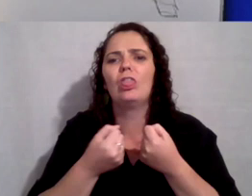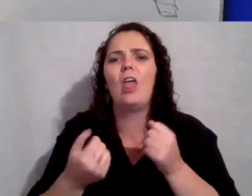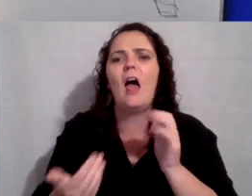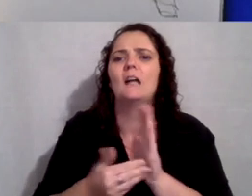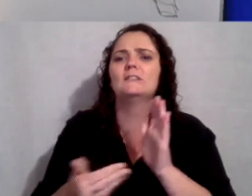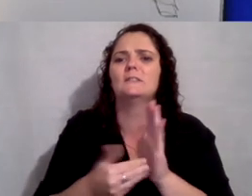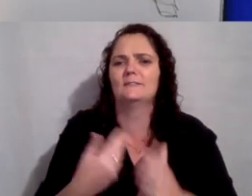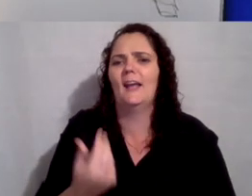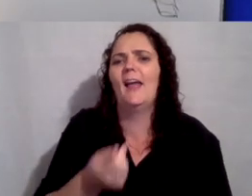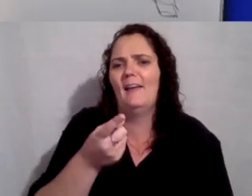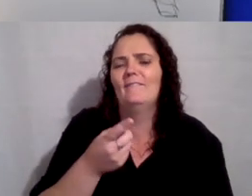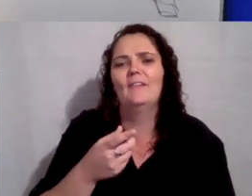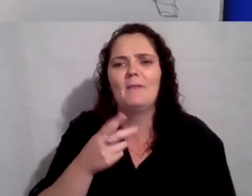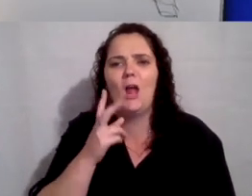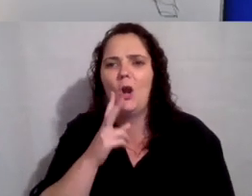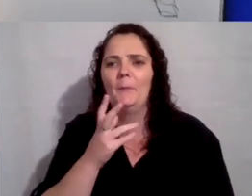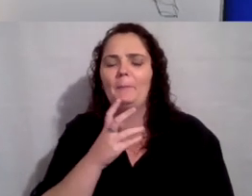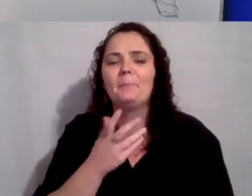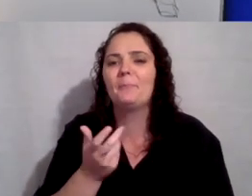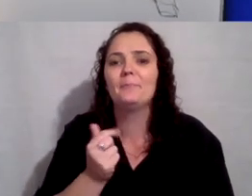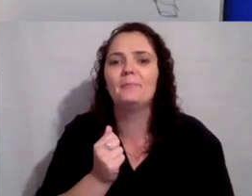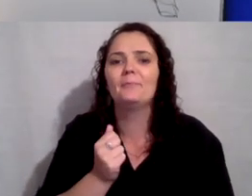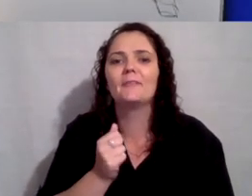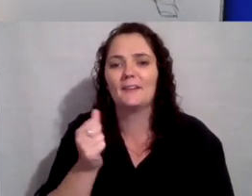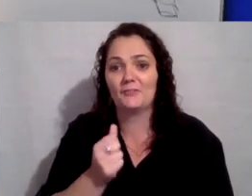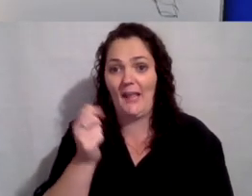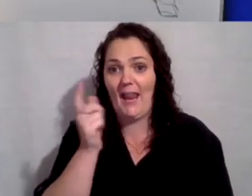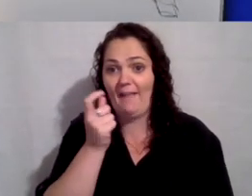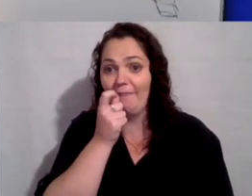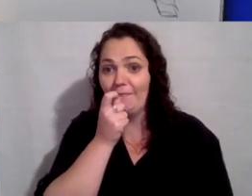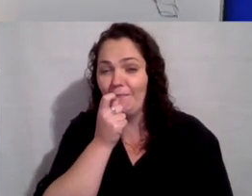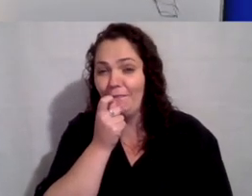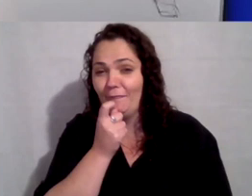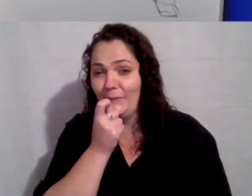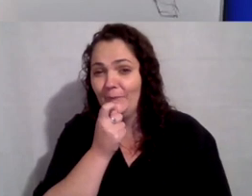in my drawing just for for dramatic effect. Alright so take another few seconds on that